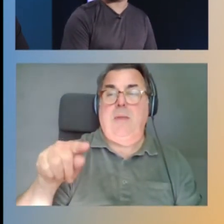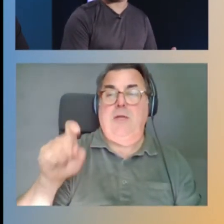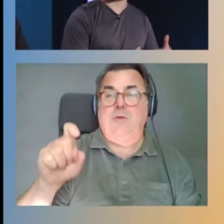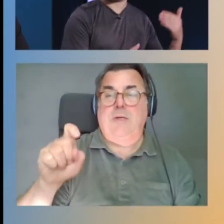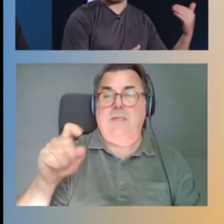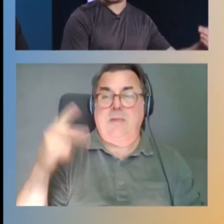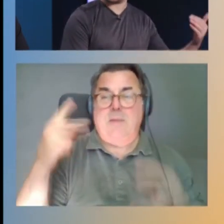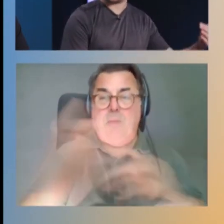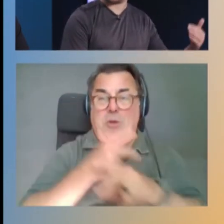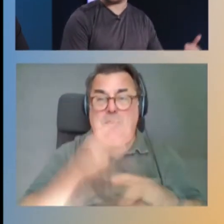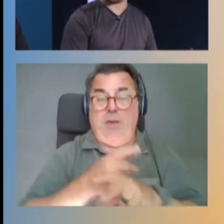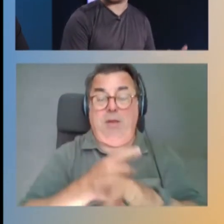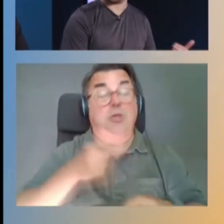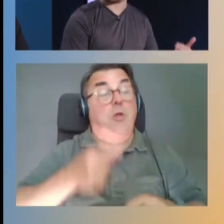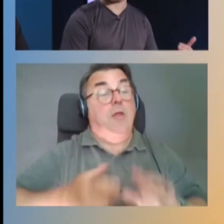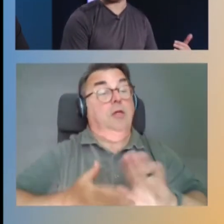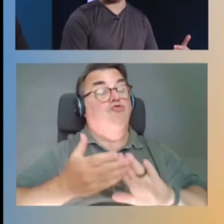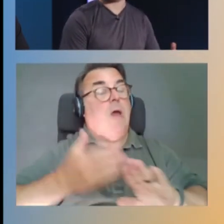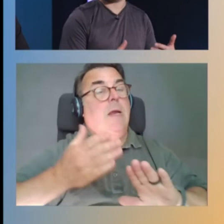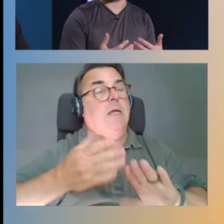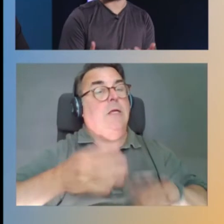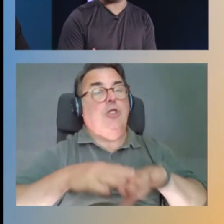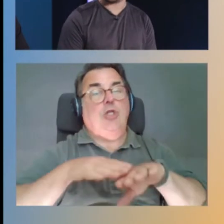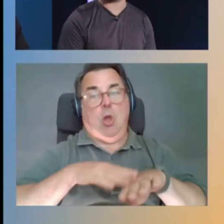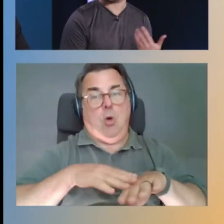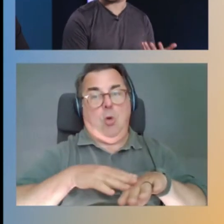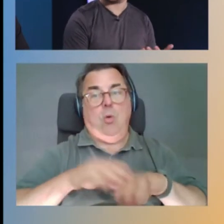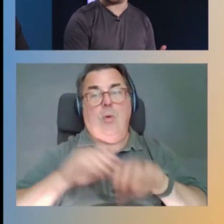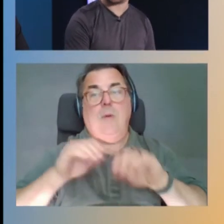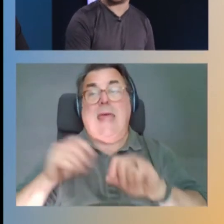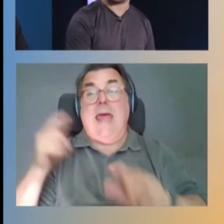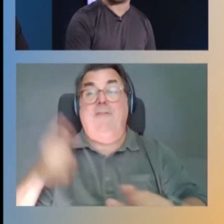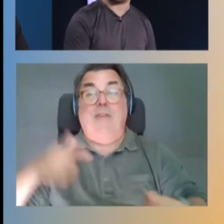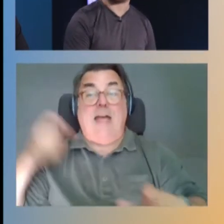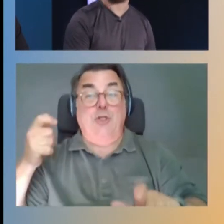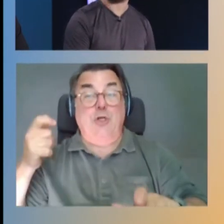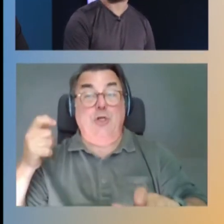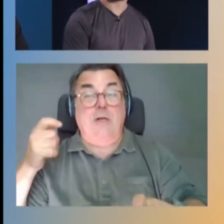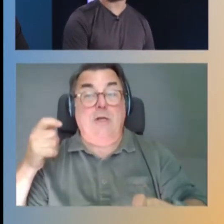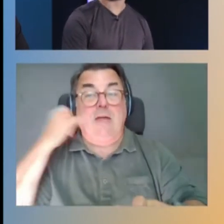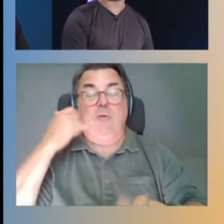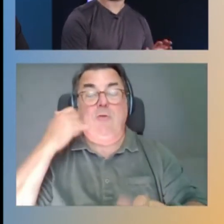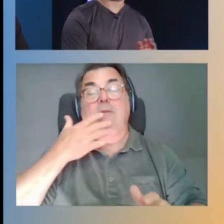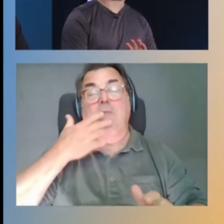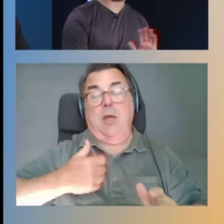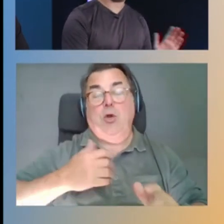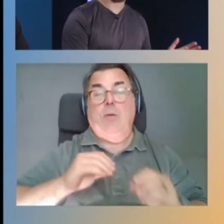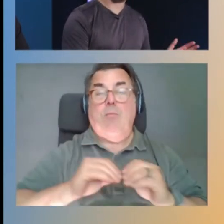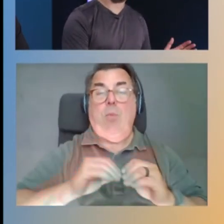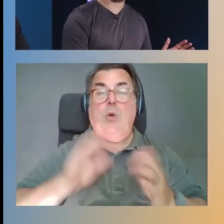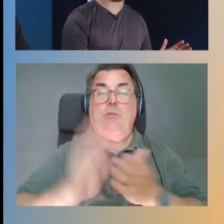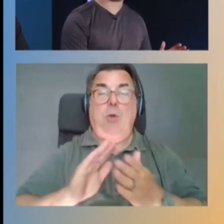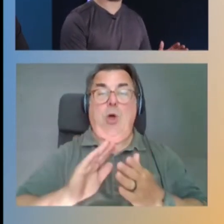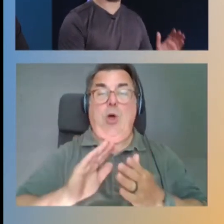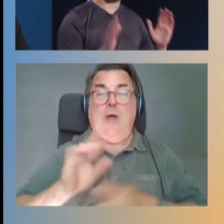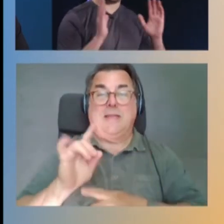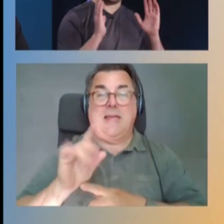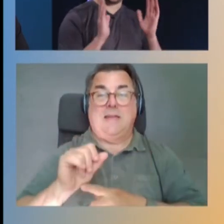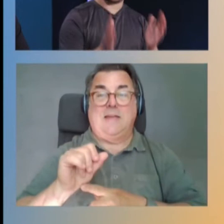than the maximum performance that we can achieve with a smaller and more compact data type. So now let's change to a very aggressive run,